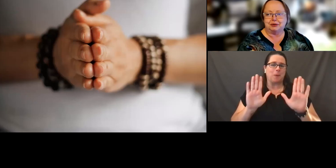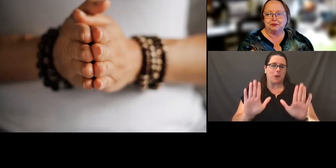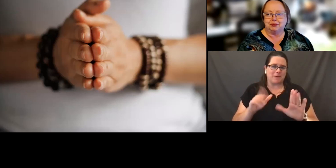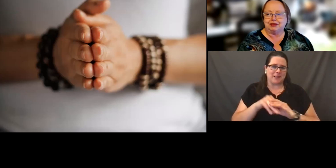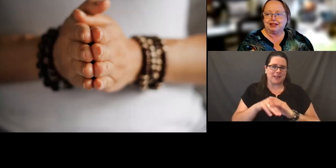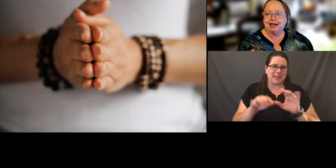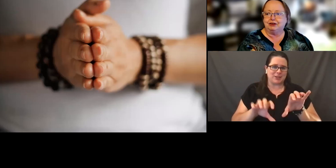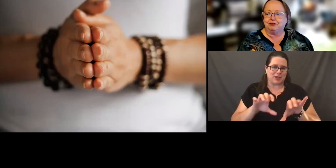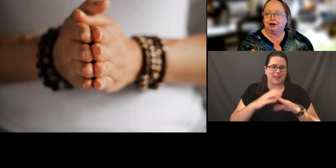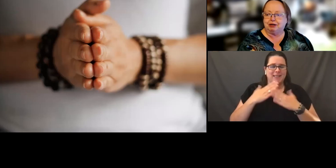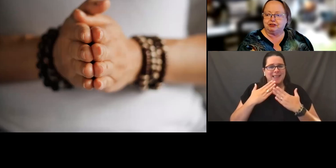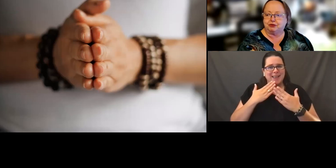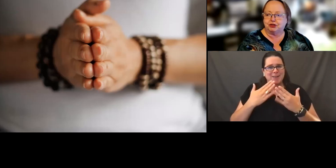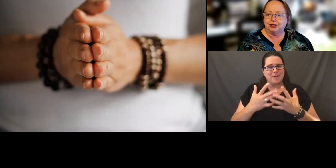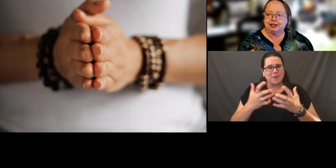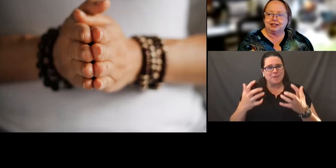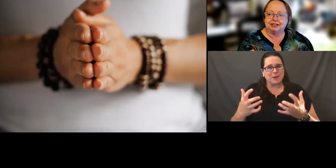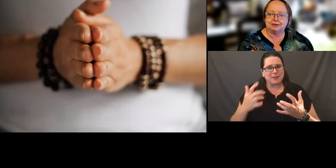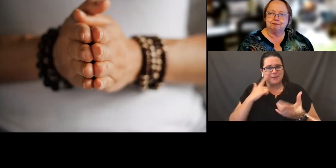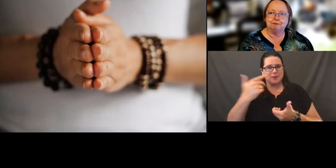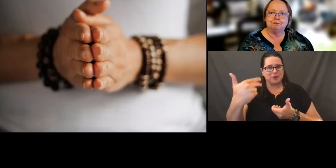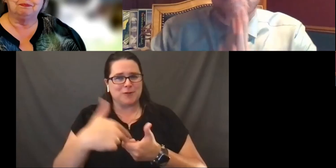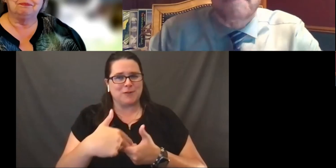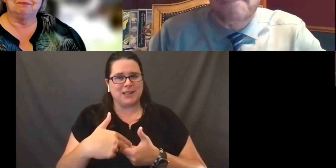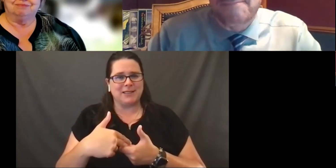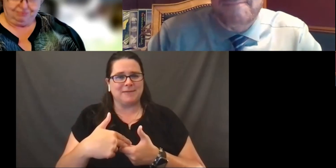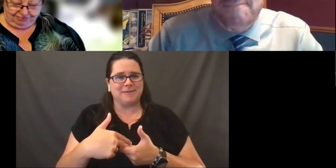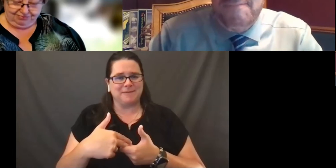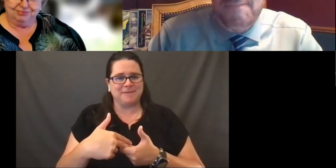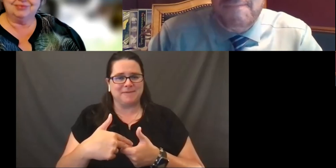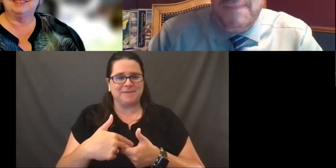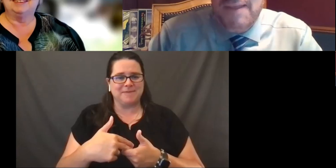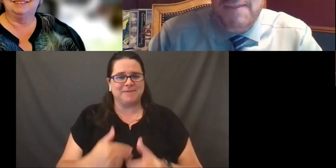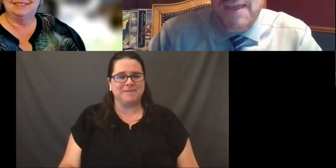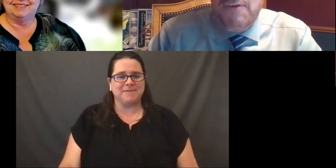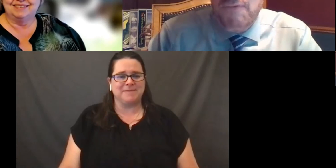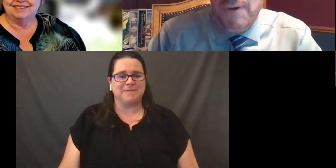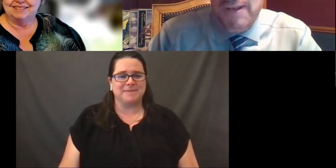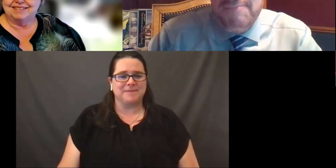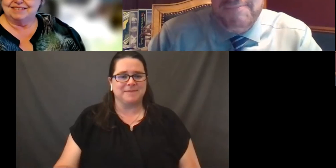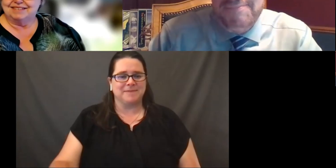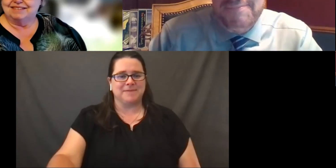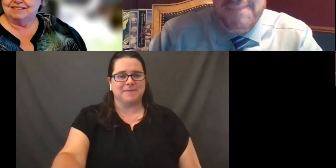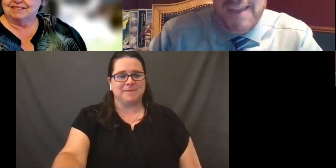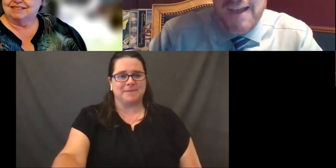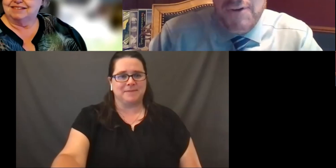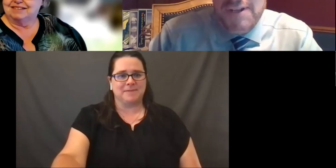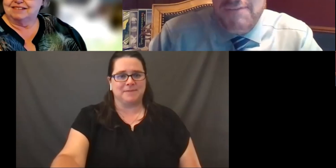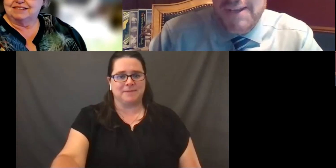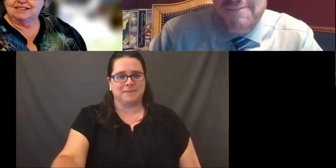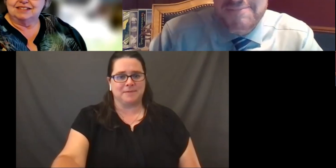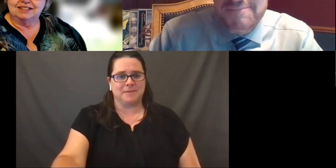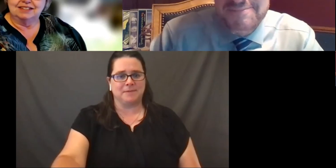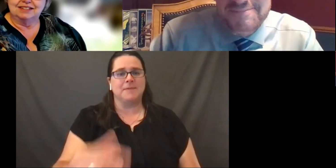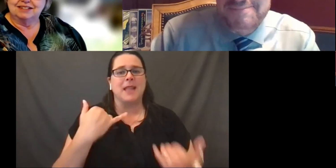So thank you very much for joining us. Thanks everybody. Have a good evening.